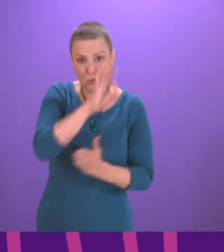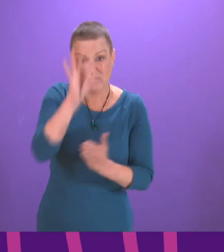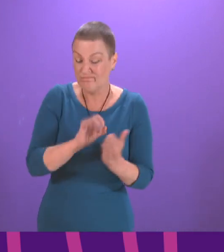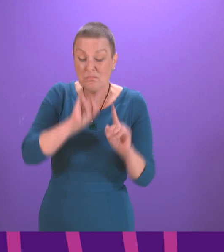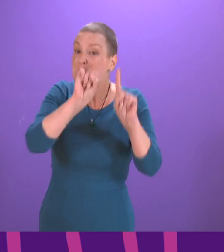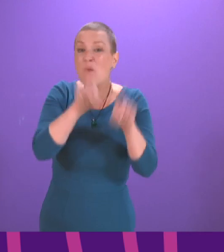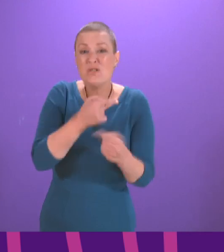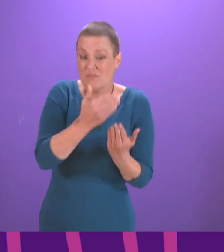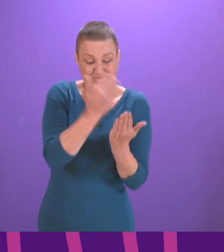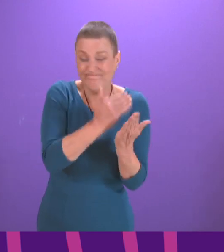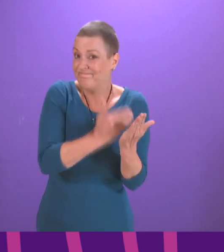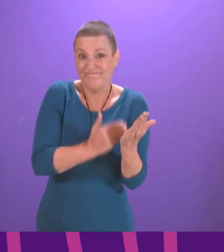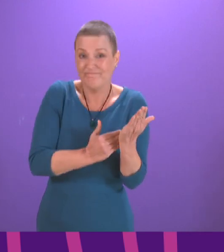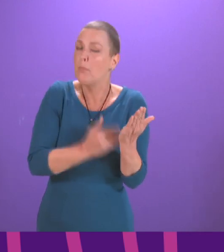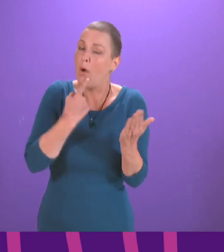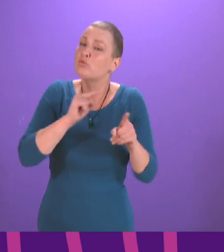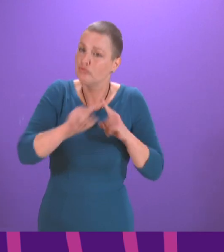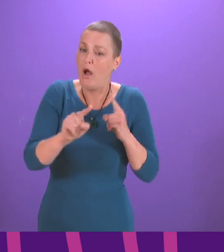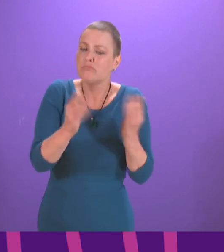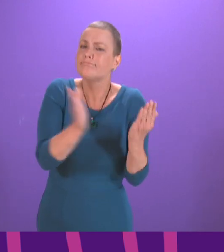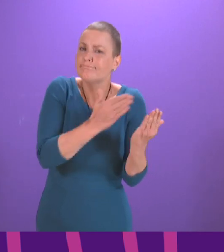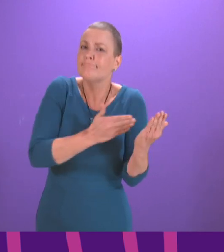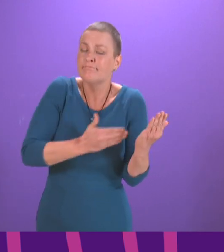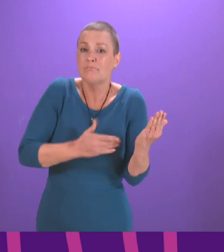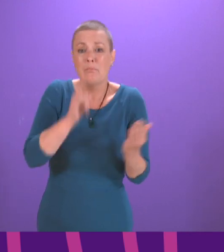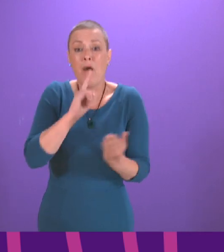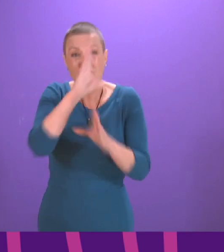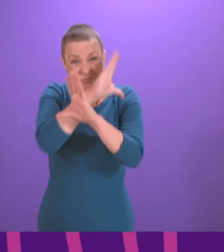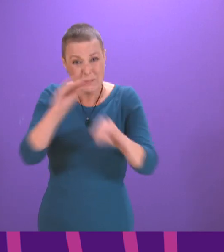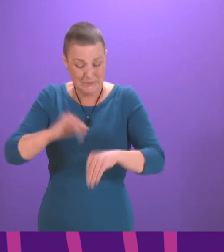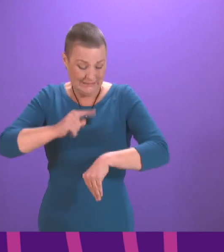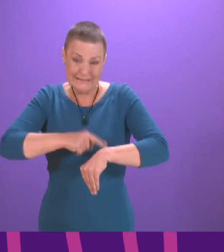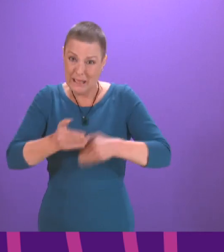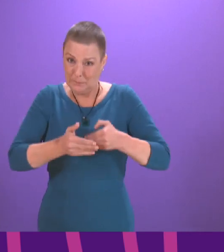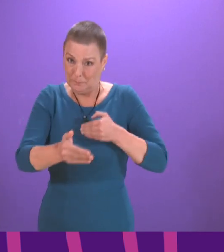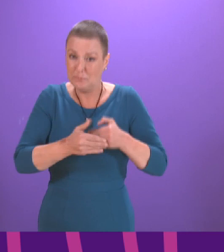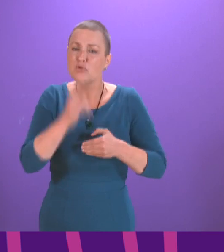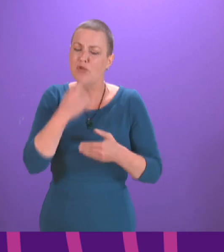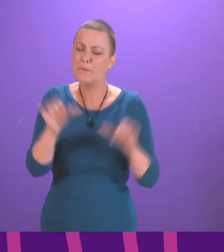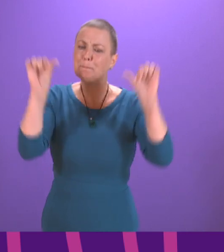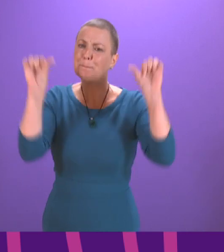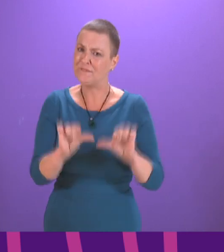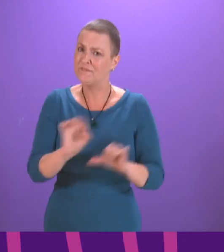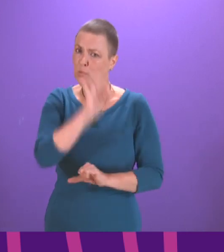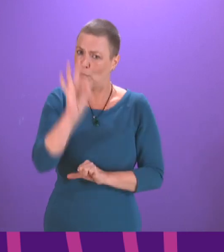be able to get through them all, but we will go through as many as we can. I urge people to remember my injunction for succinct and brief questions and answers.